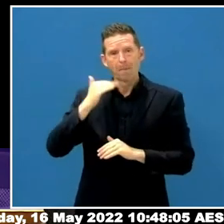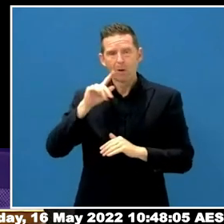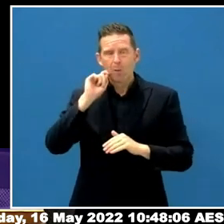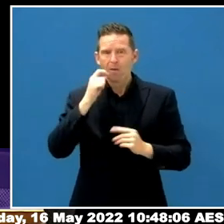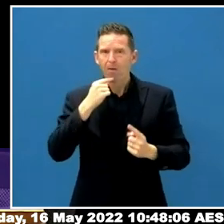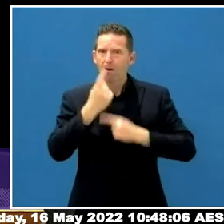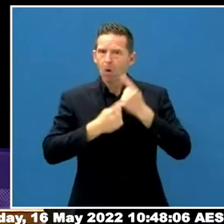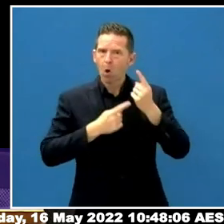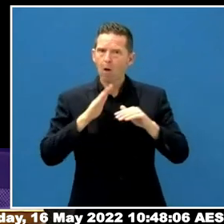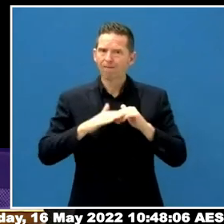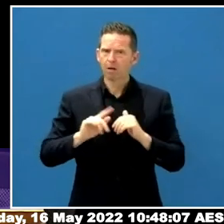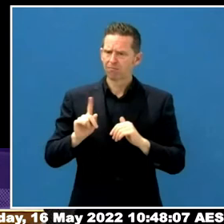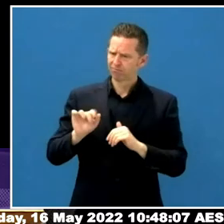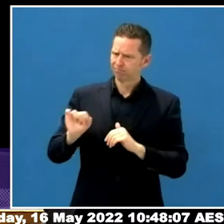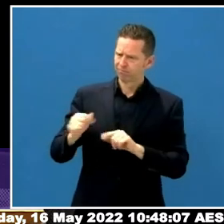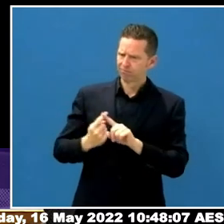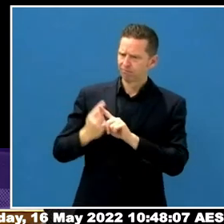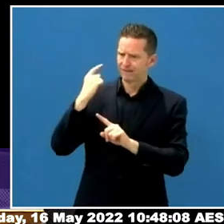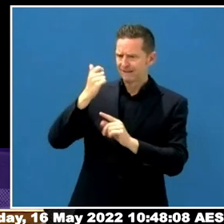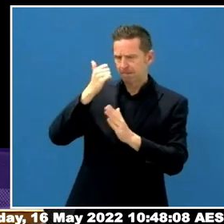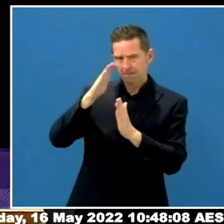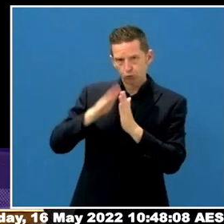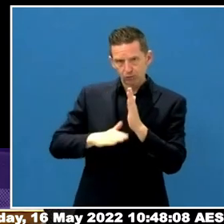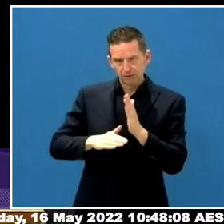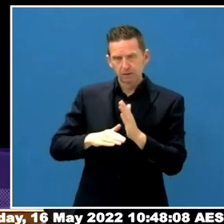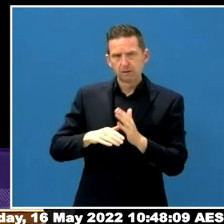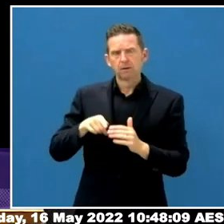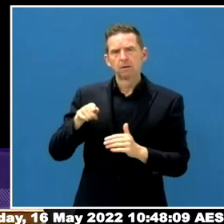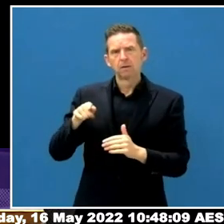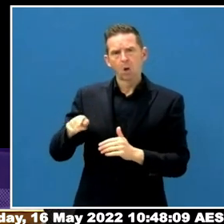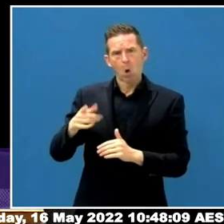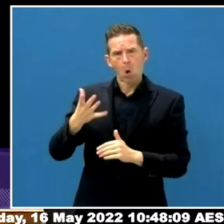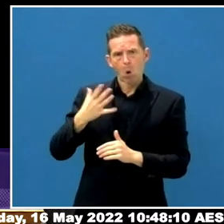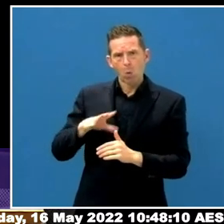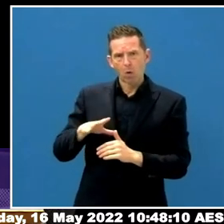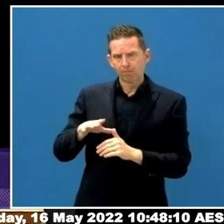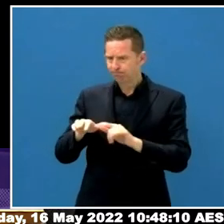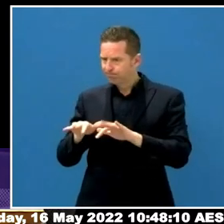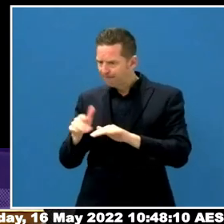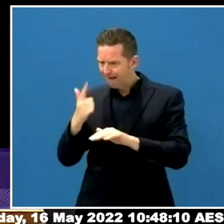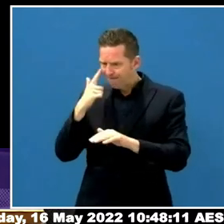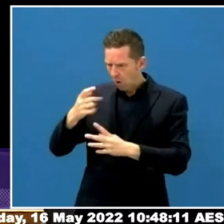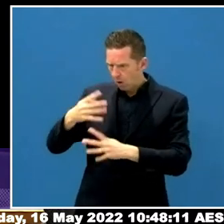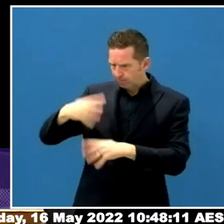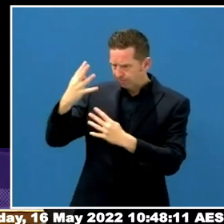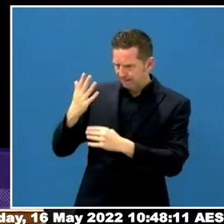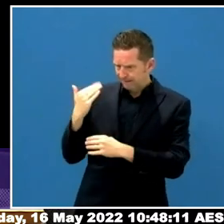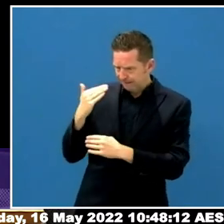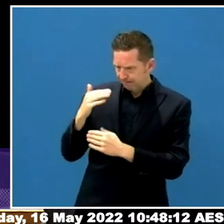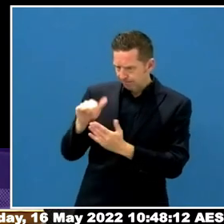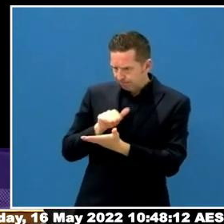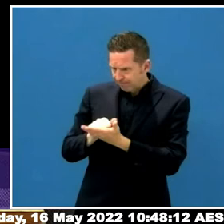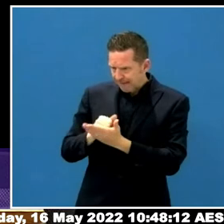when it came to accessing accurate, up-to-date information about the support needs of each participant.